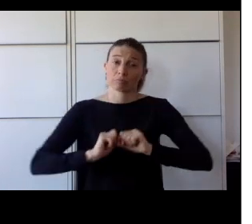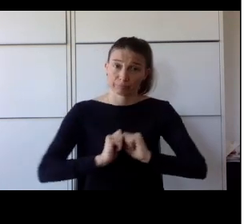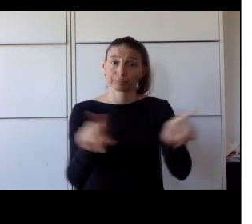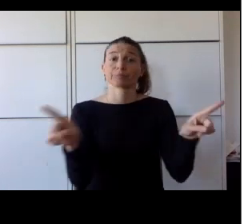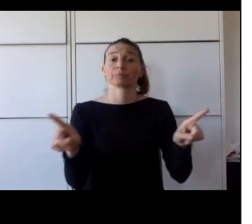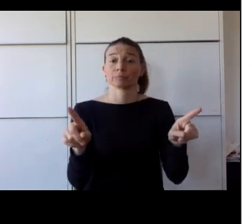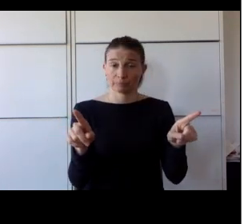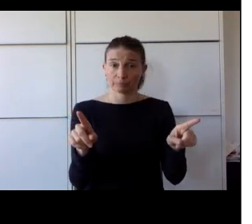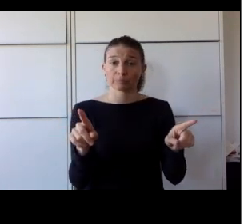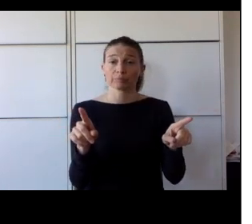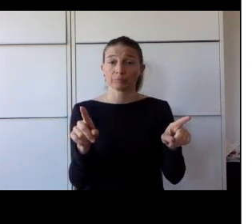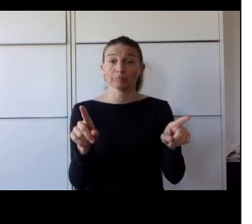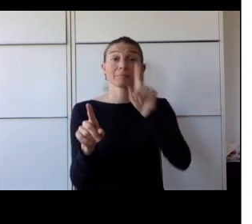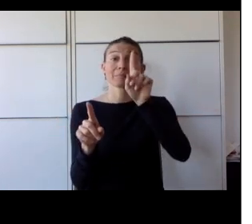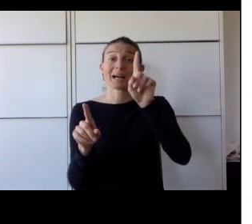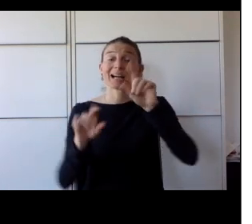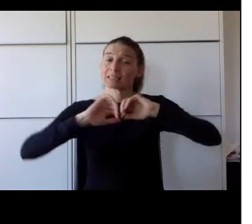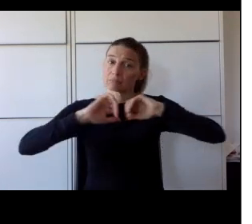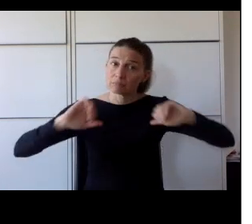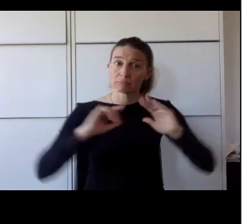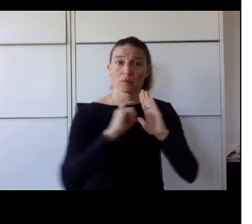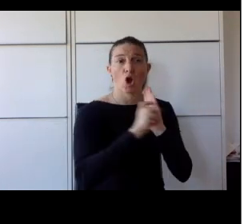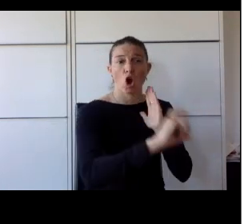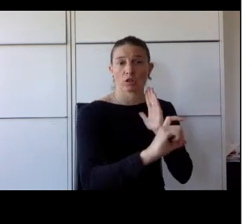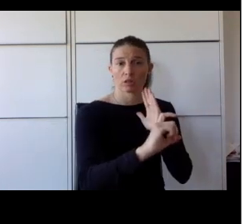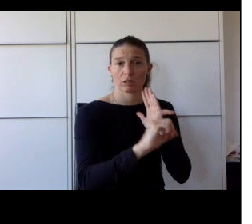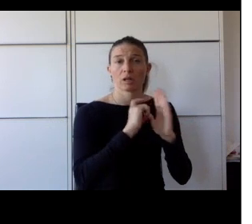And this is a separate Article which is number 110.